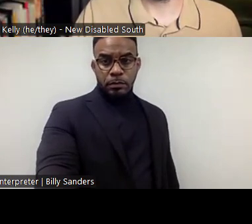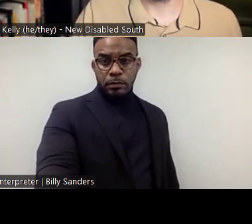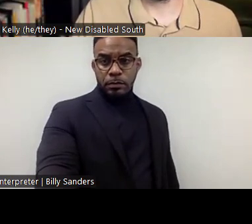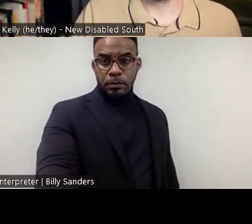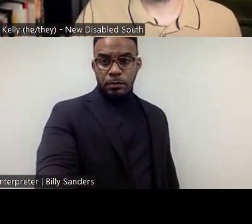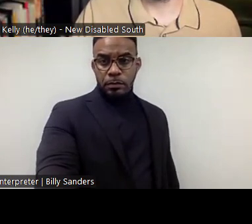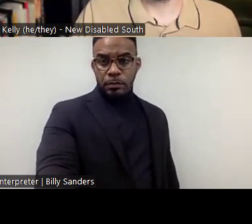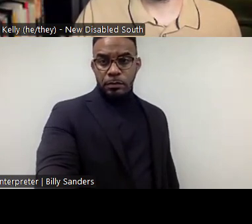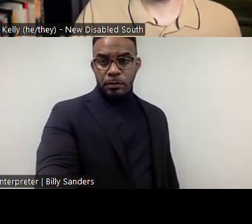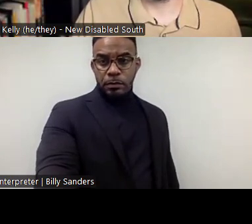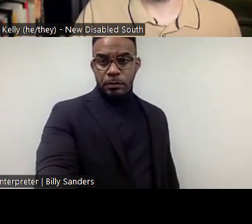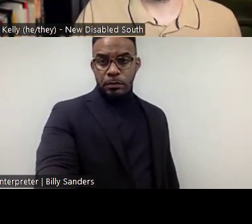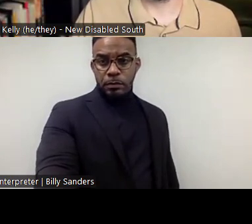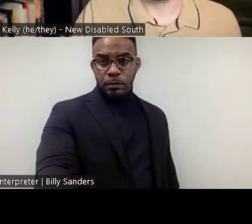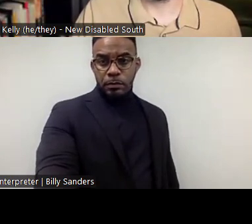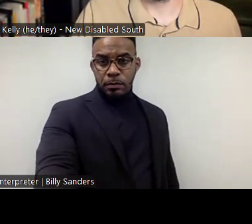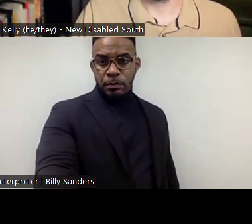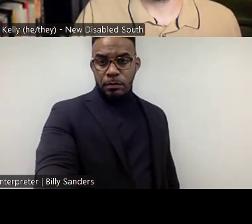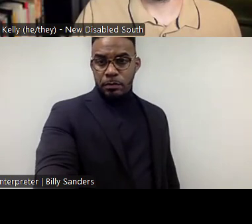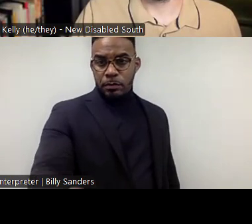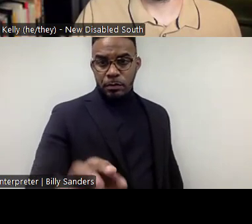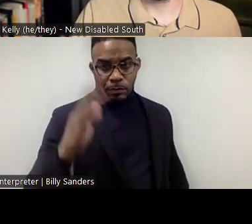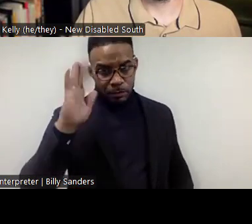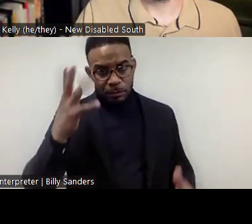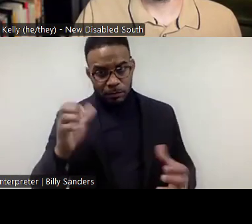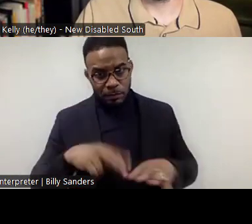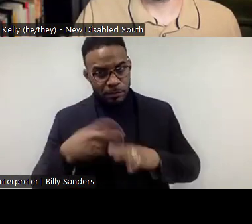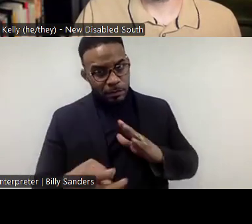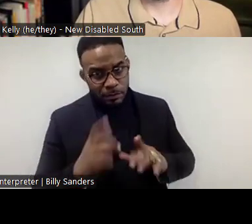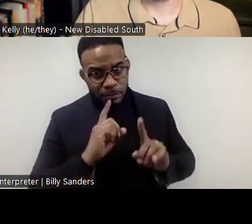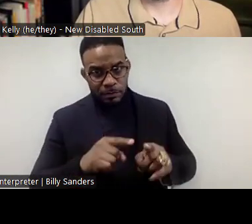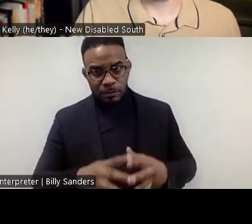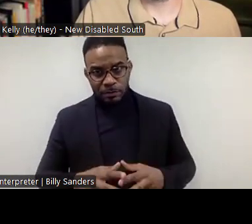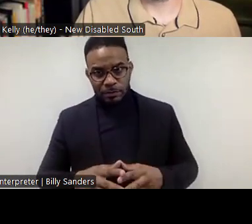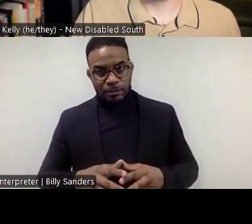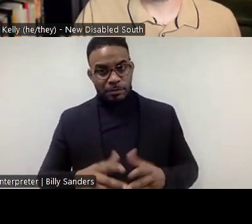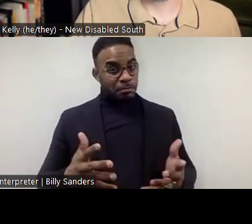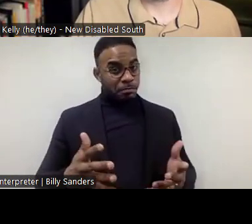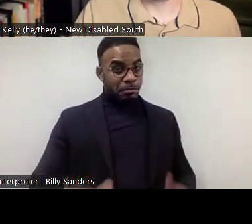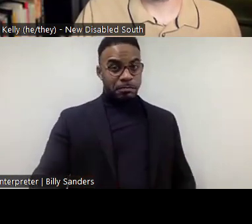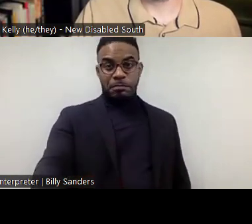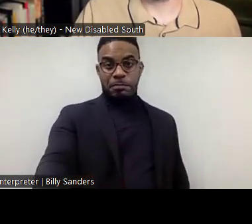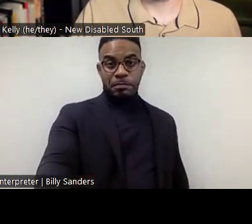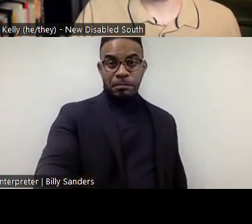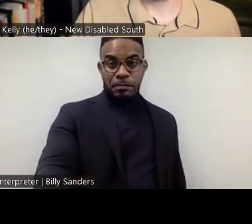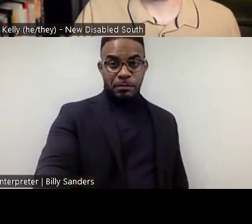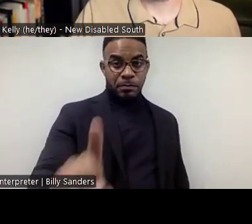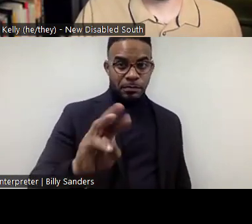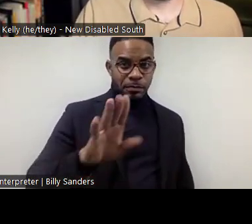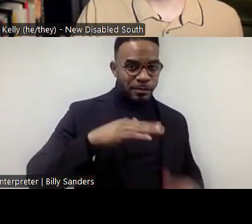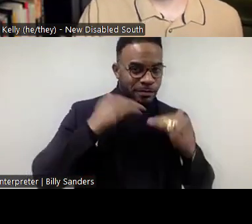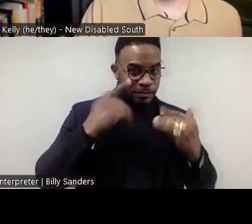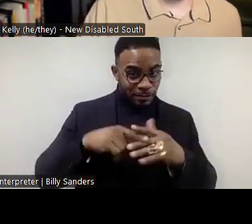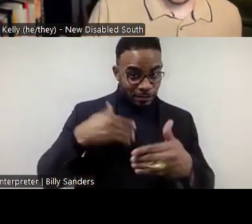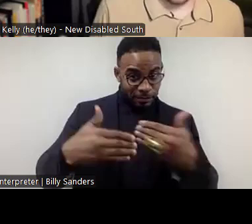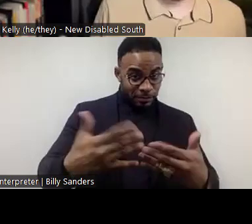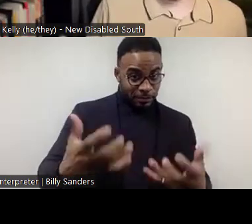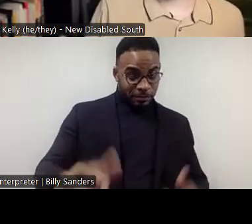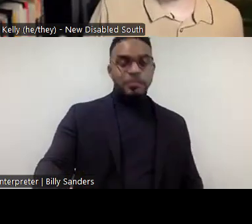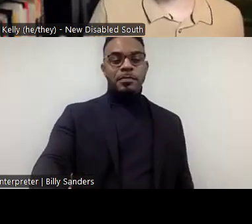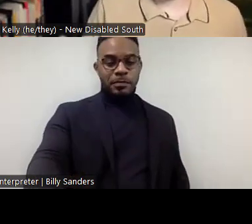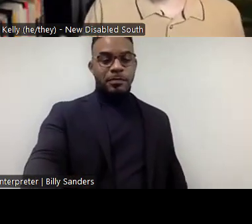Oh, my gosh, I know you all want to jump in and answer.